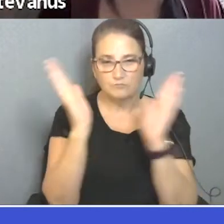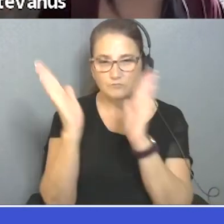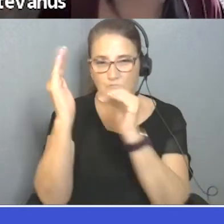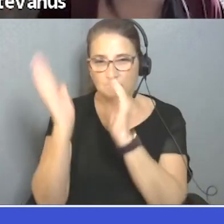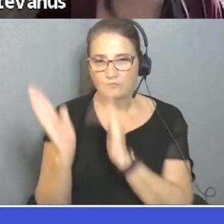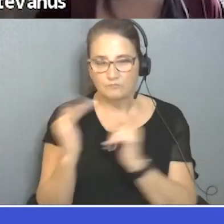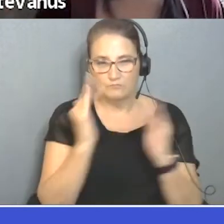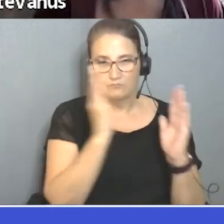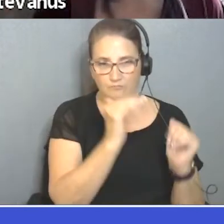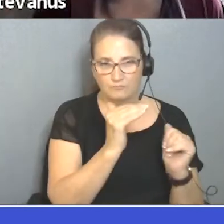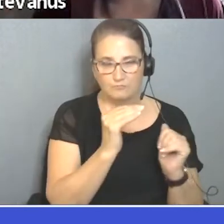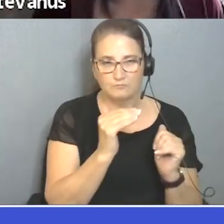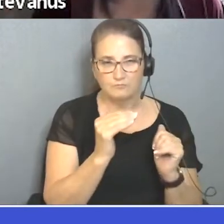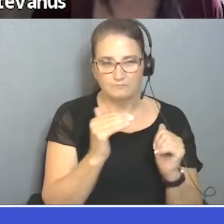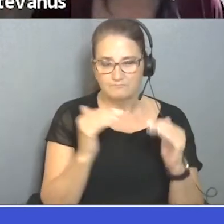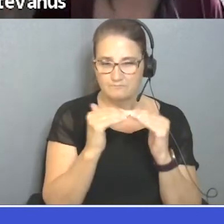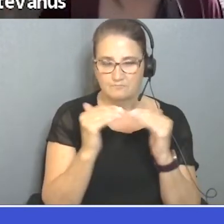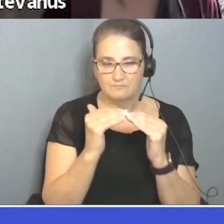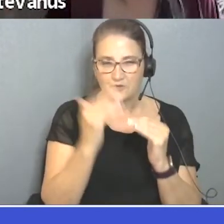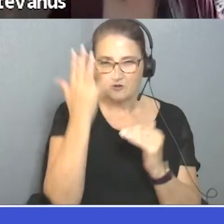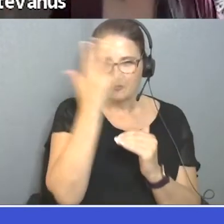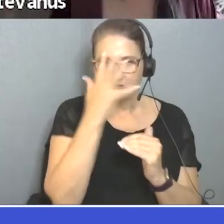Four equal squares that look kind of like this.